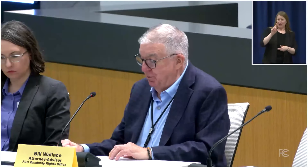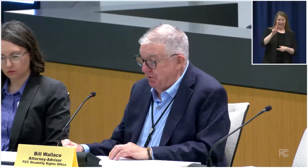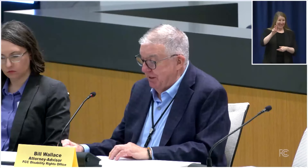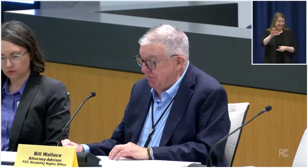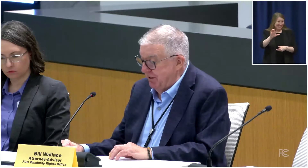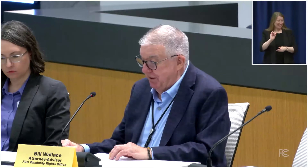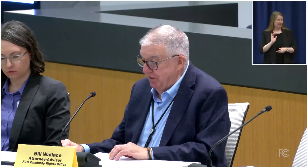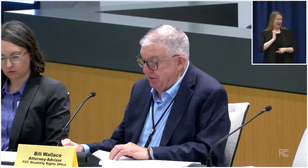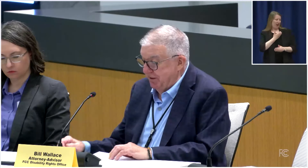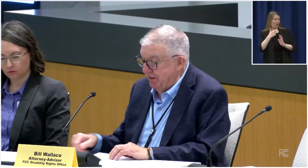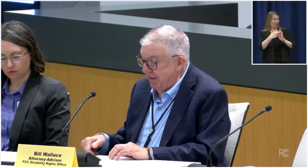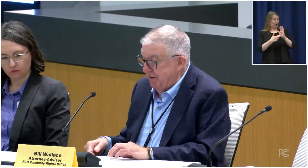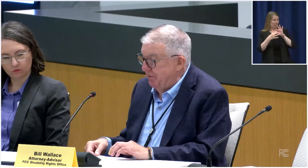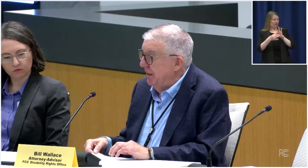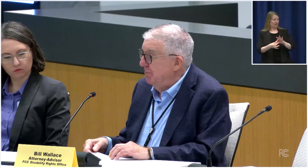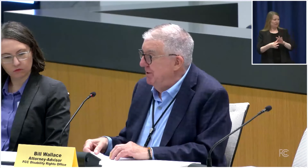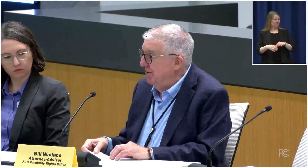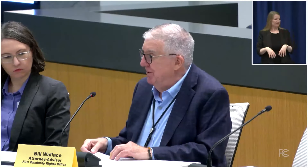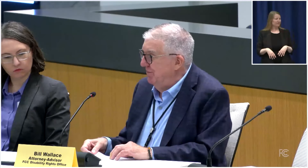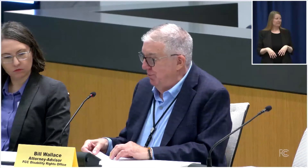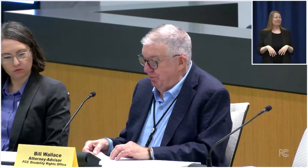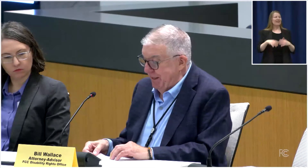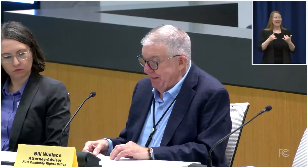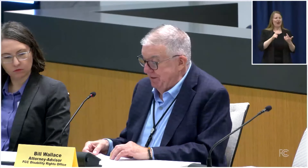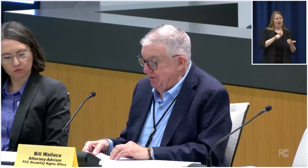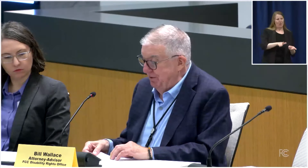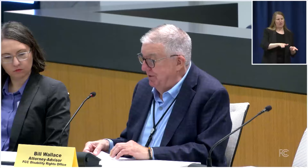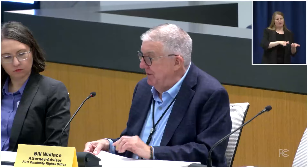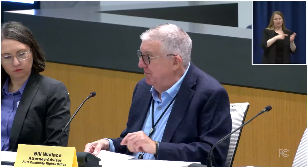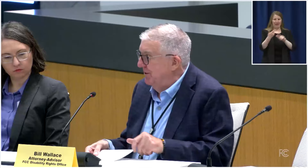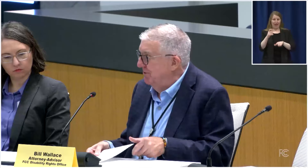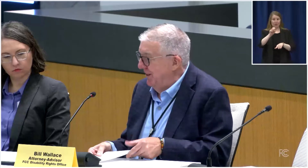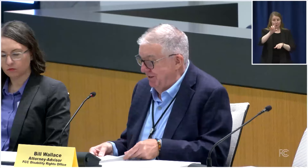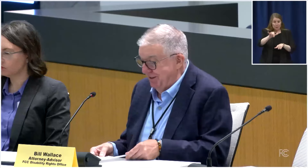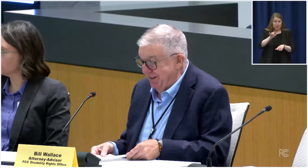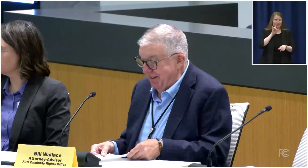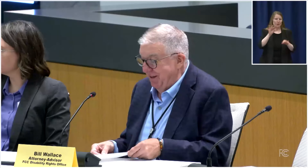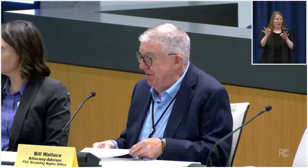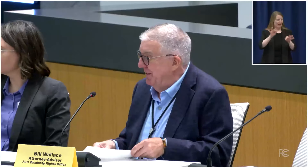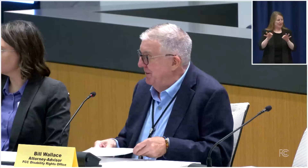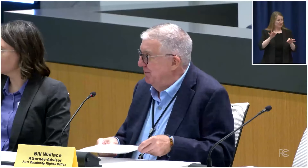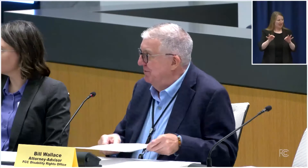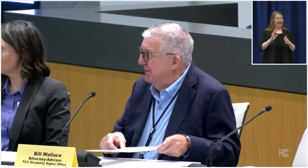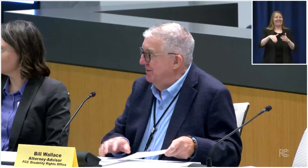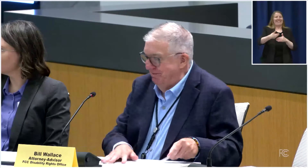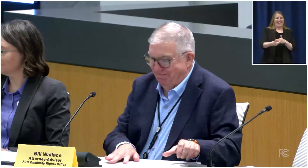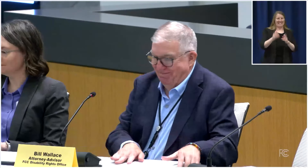THE FCC'S DISABILITY RIGHTS OFFICE FOR MORE INFORMATION